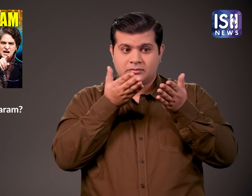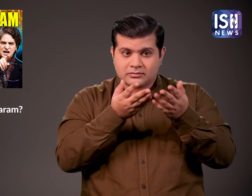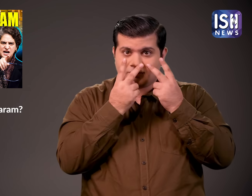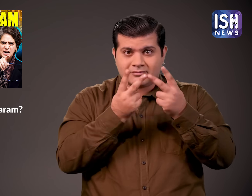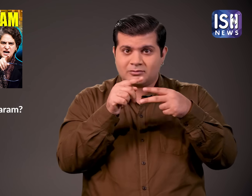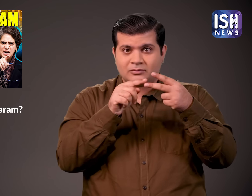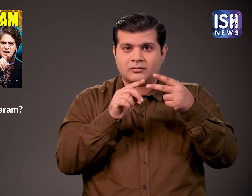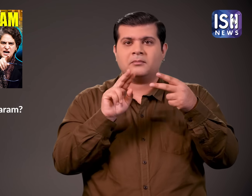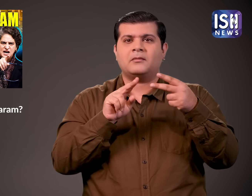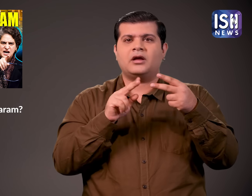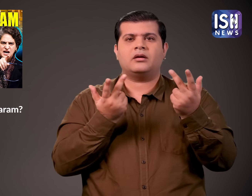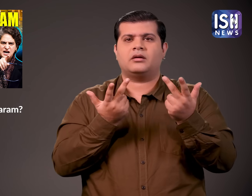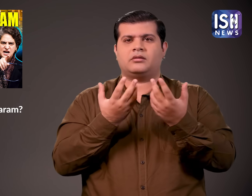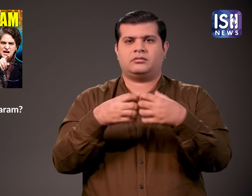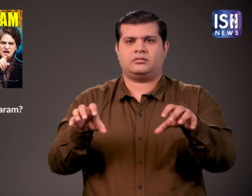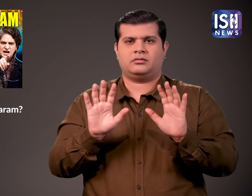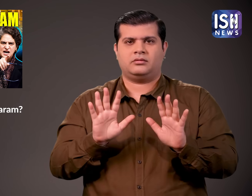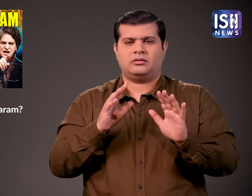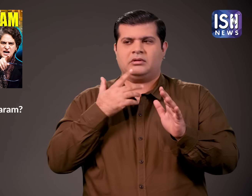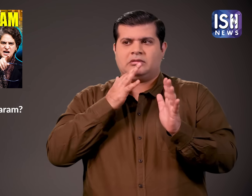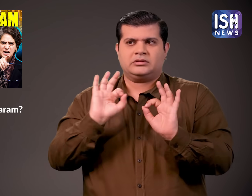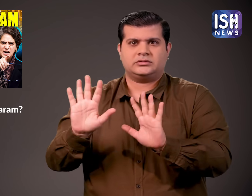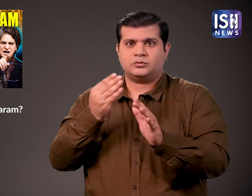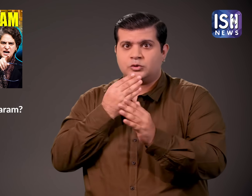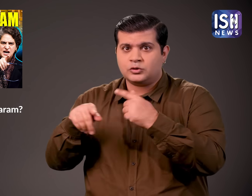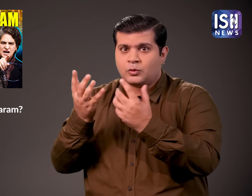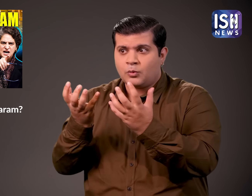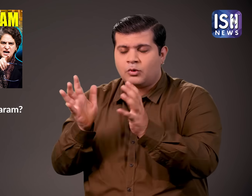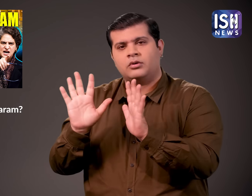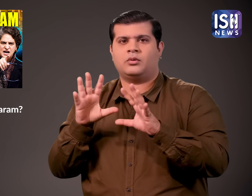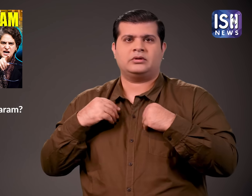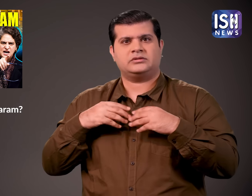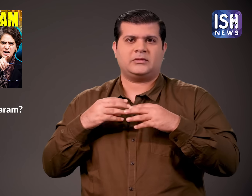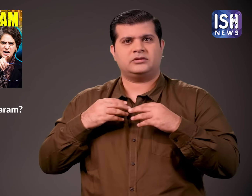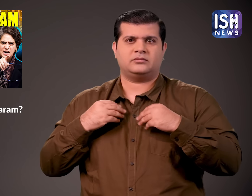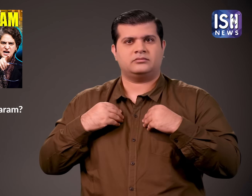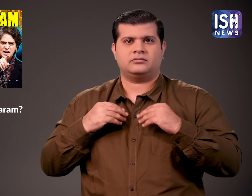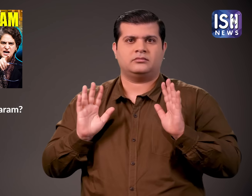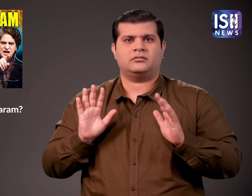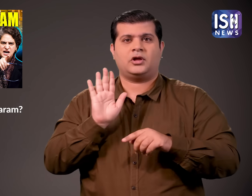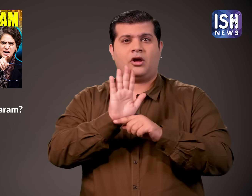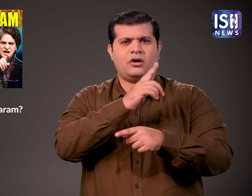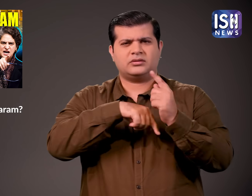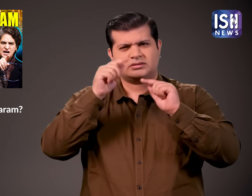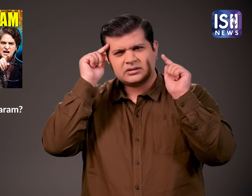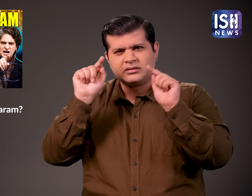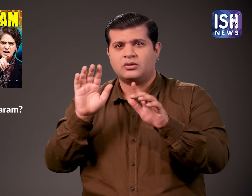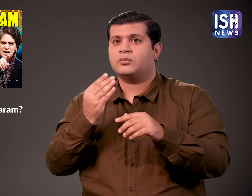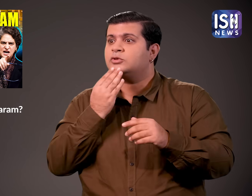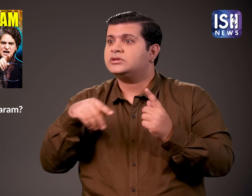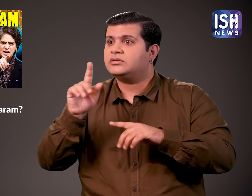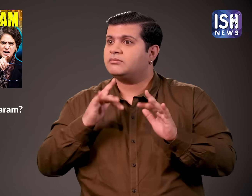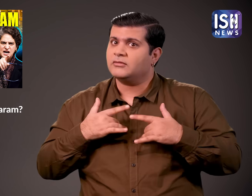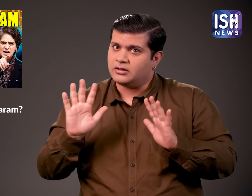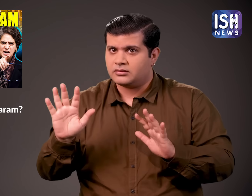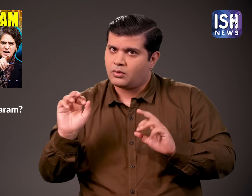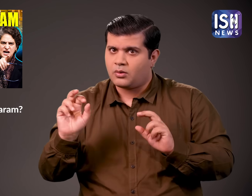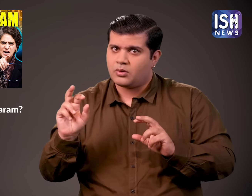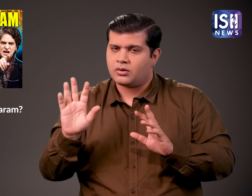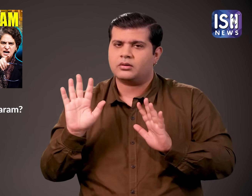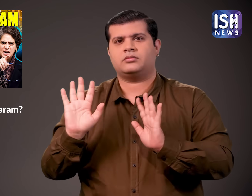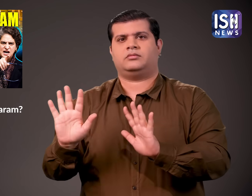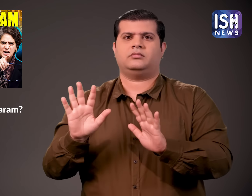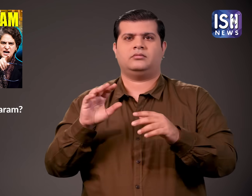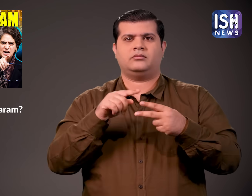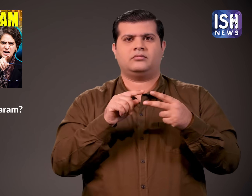This decision deepened the Hindu–Muslim divide when Congress prioritised appeasement over unity.